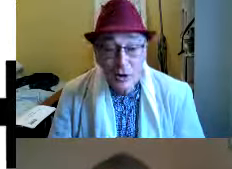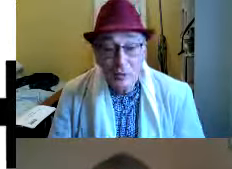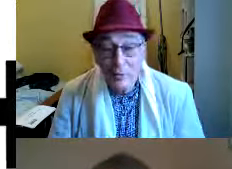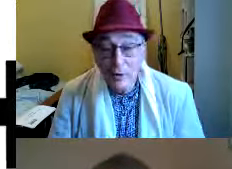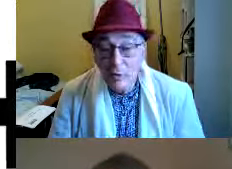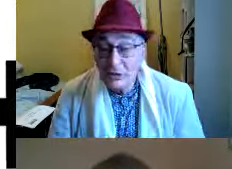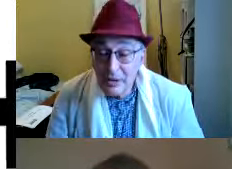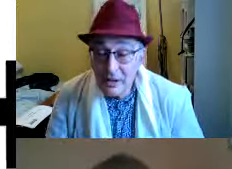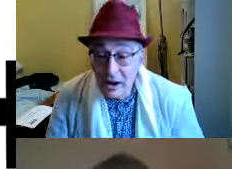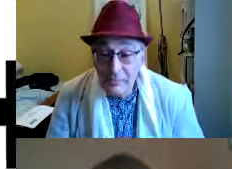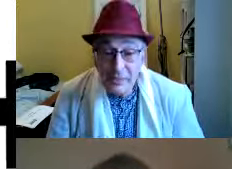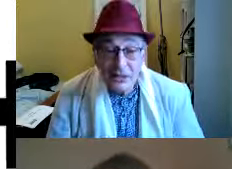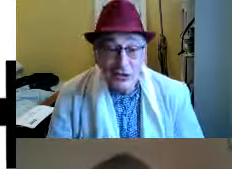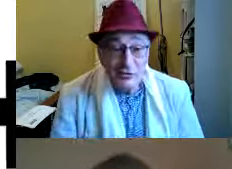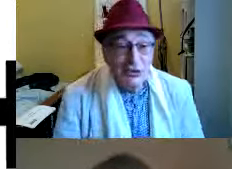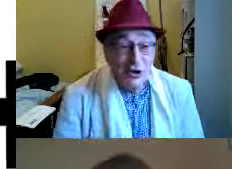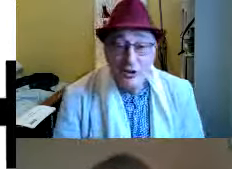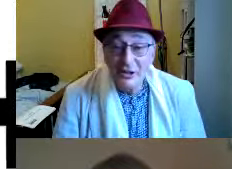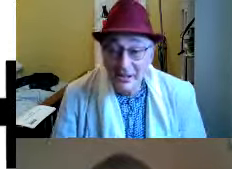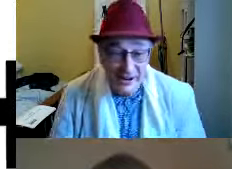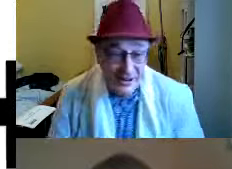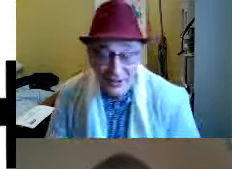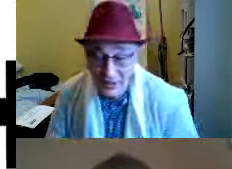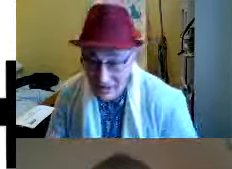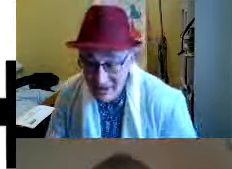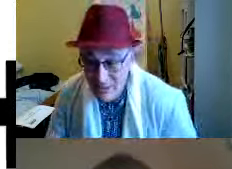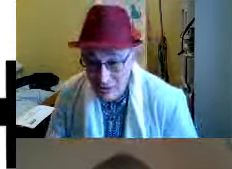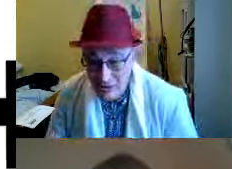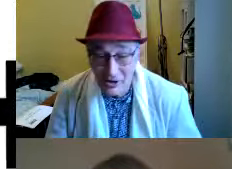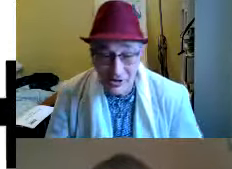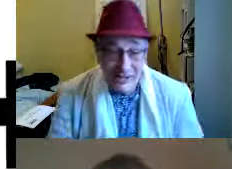but we want it to be a mix of scholarly articles i like that word scholarly